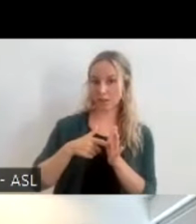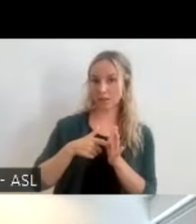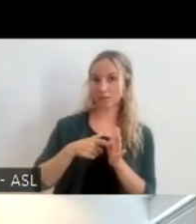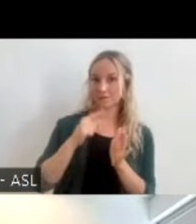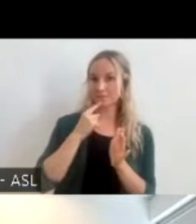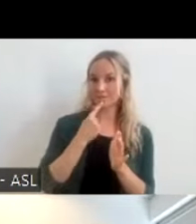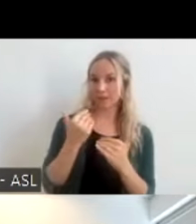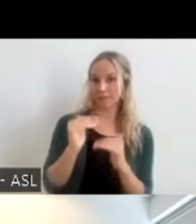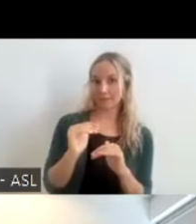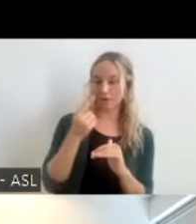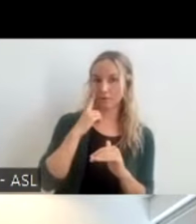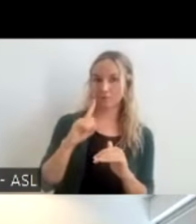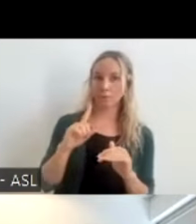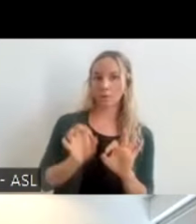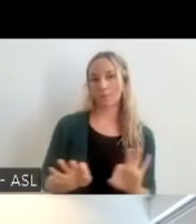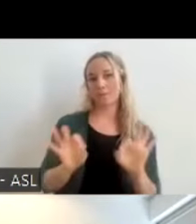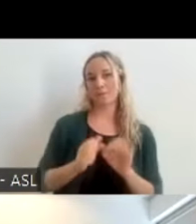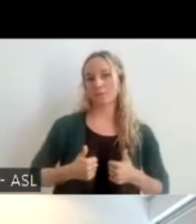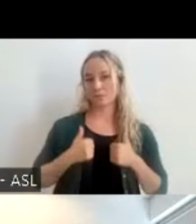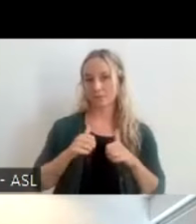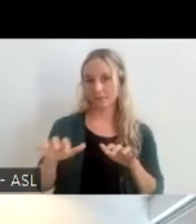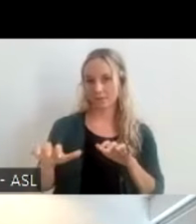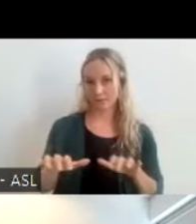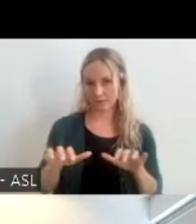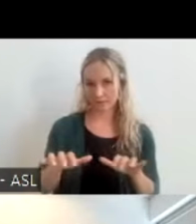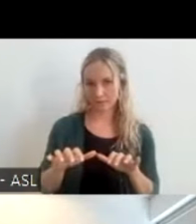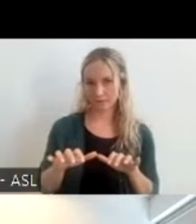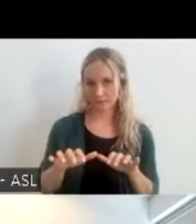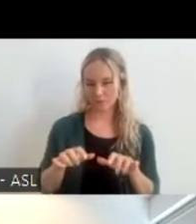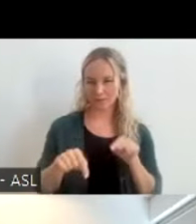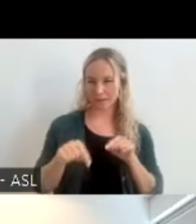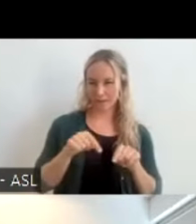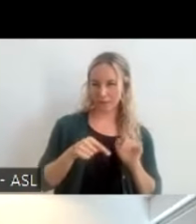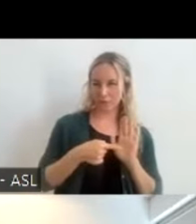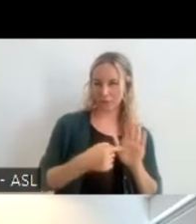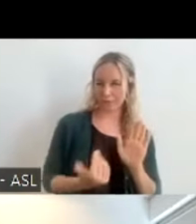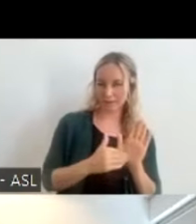statewide definition, you don' t see that phrasing, There's